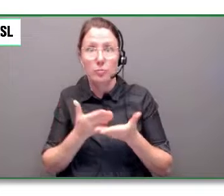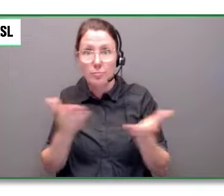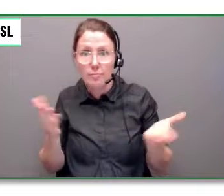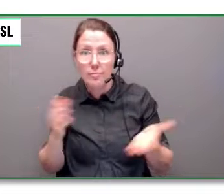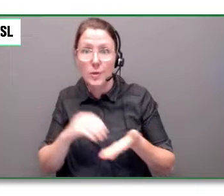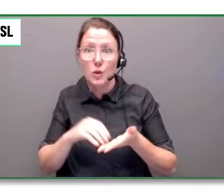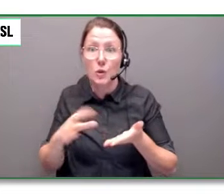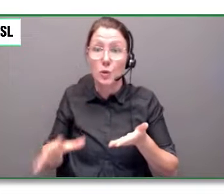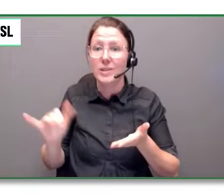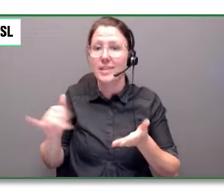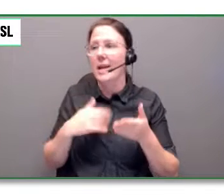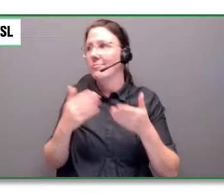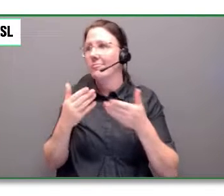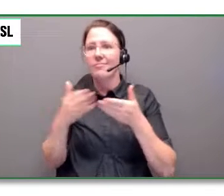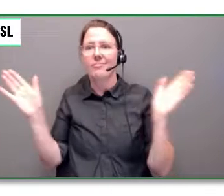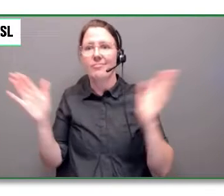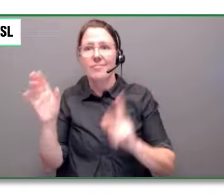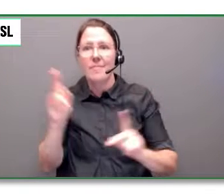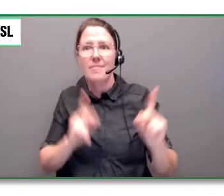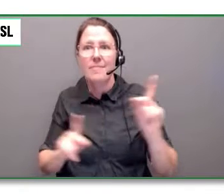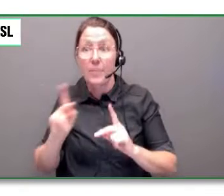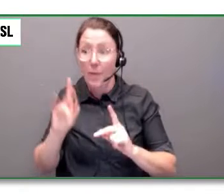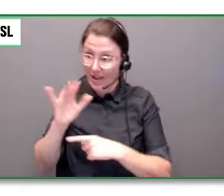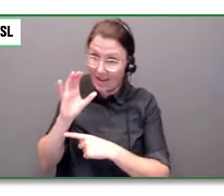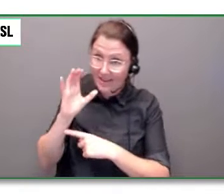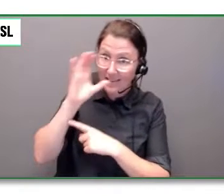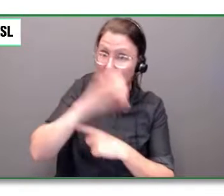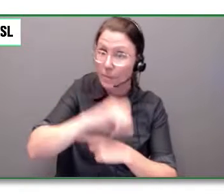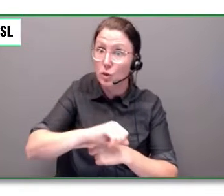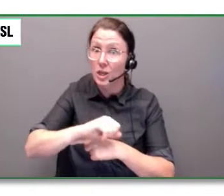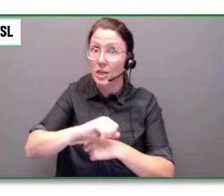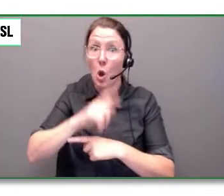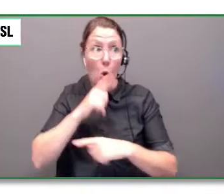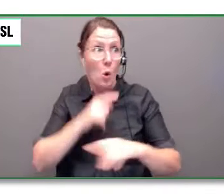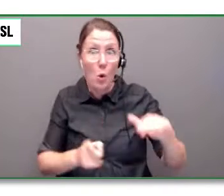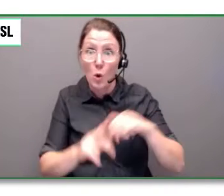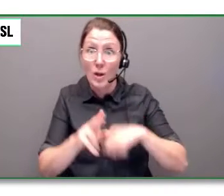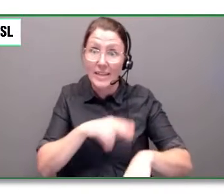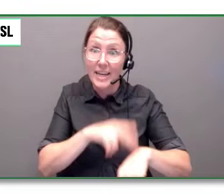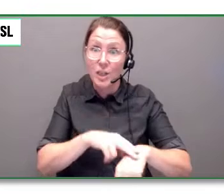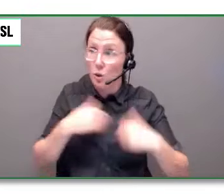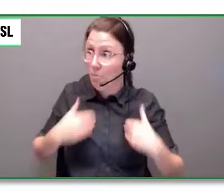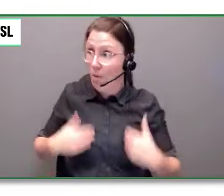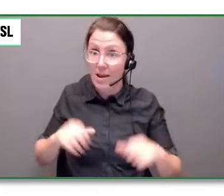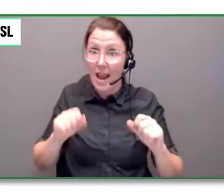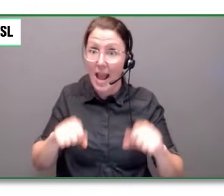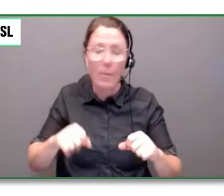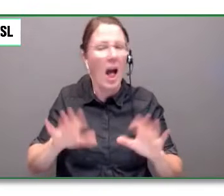of that assumption and get them to question where that's coming from. Next slide please.